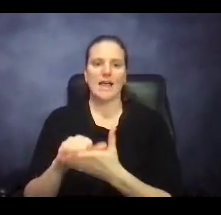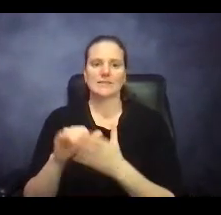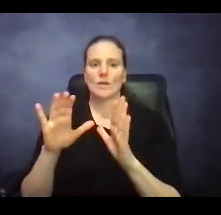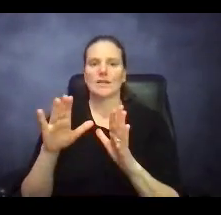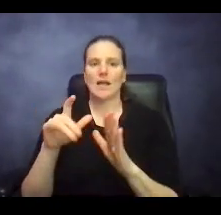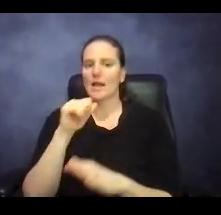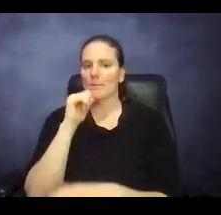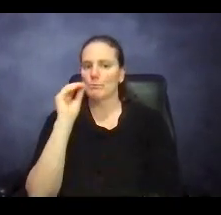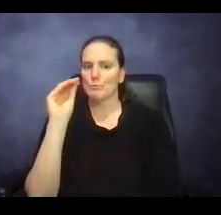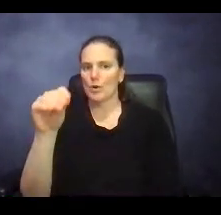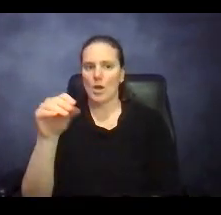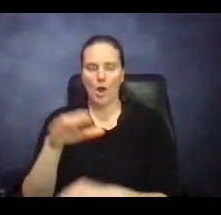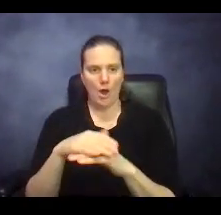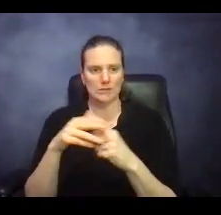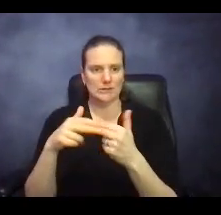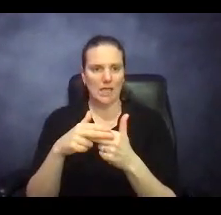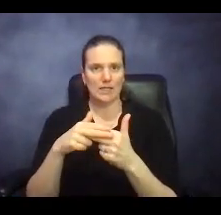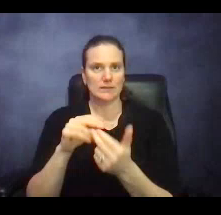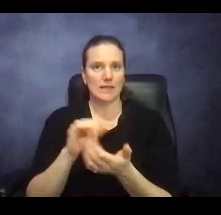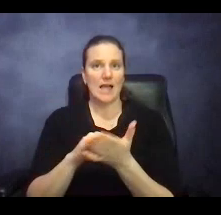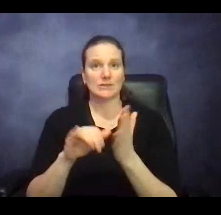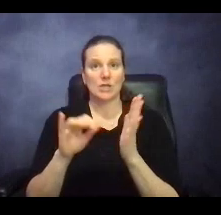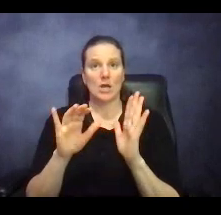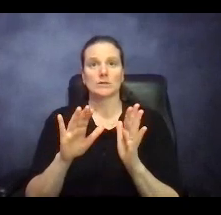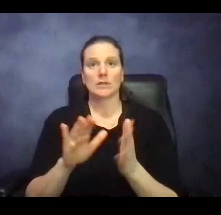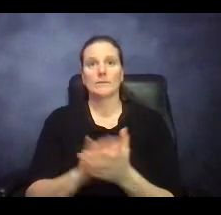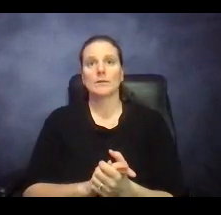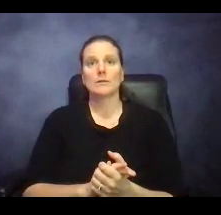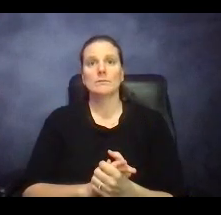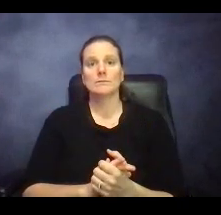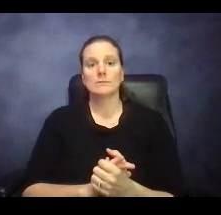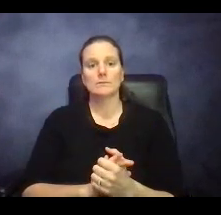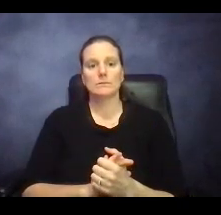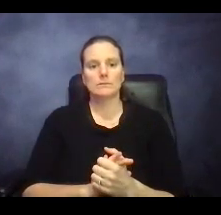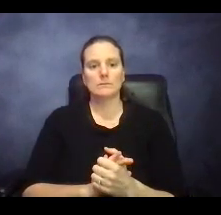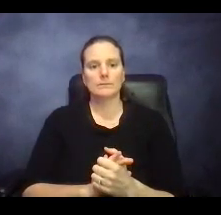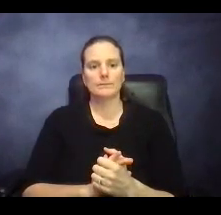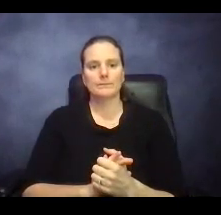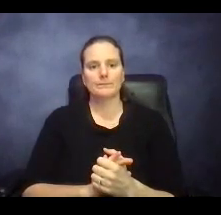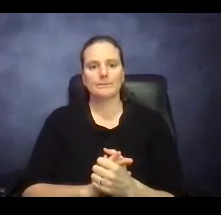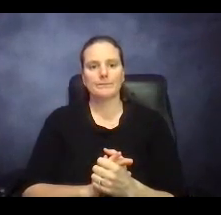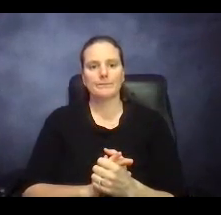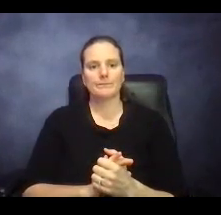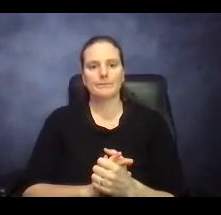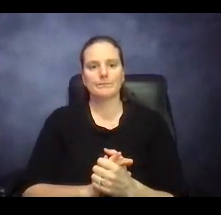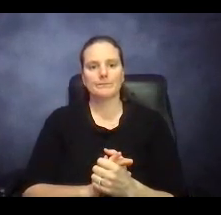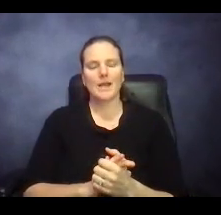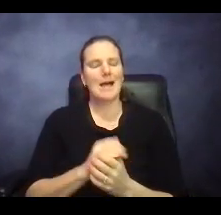That's awesome. So to stabilize blood sugar, oh, I, I didn't, I didn't finish my question about, or my answer about the supplements.